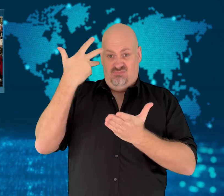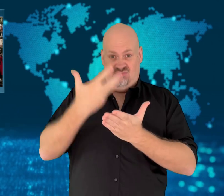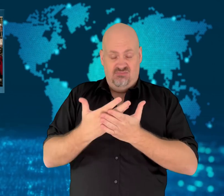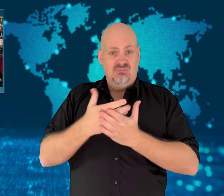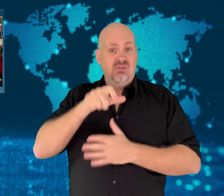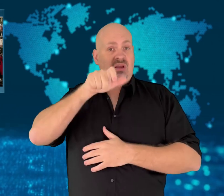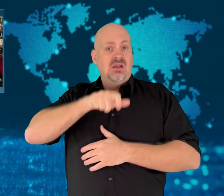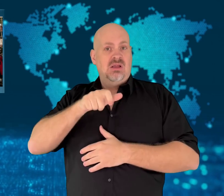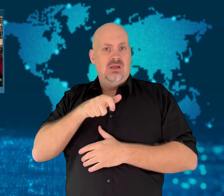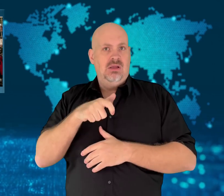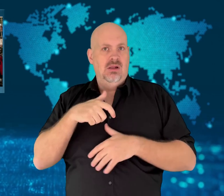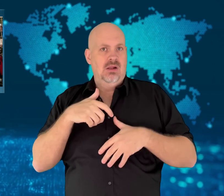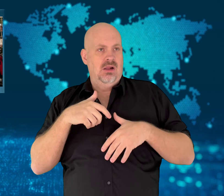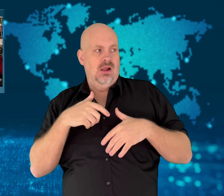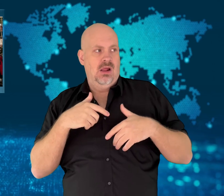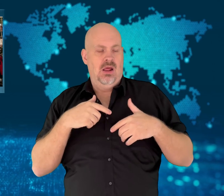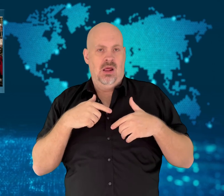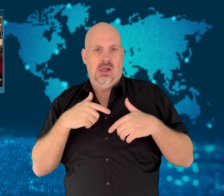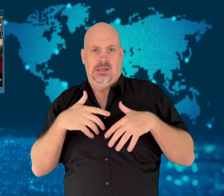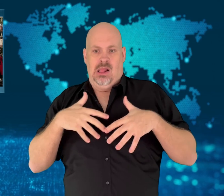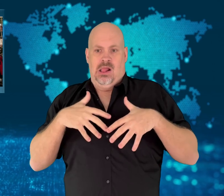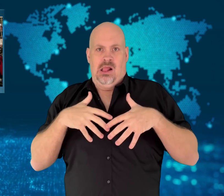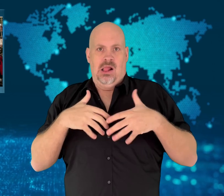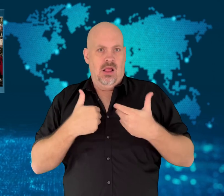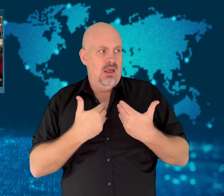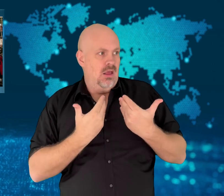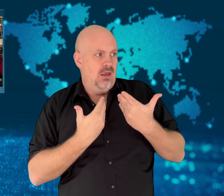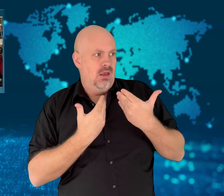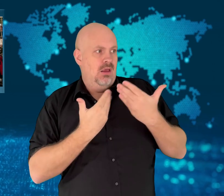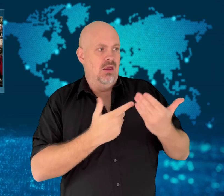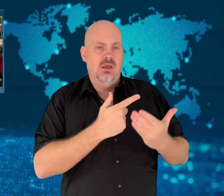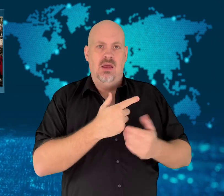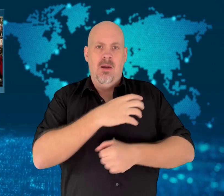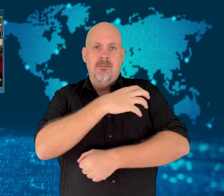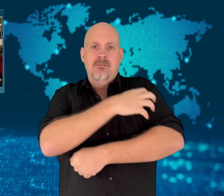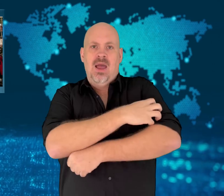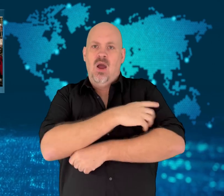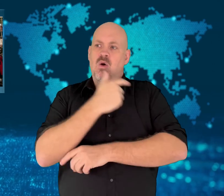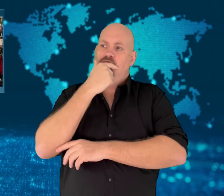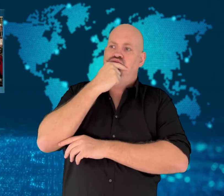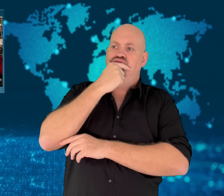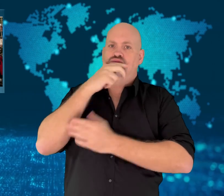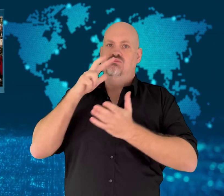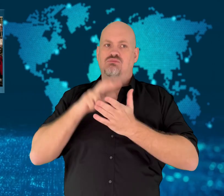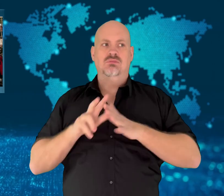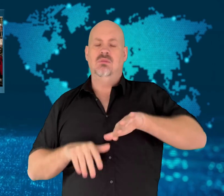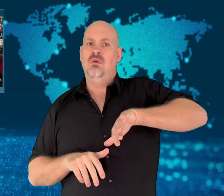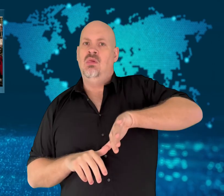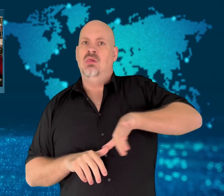indigenous people more say in the process.